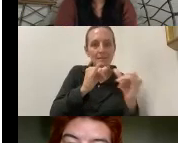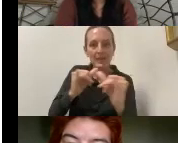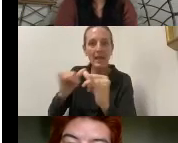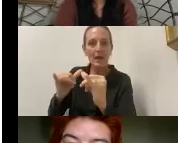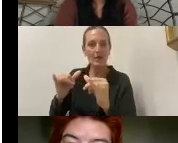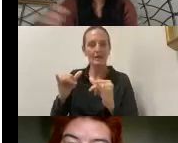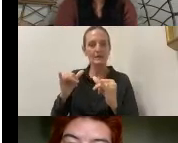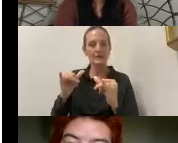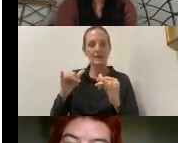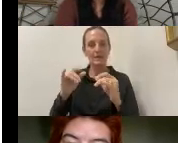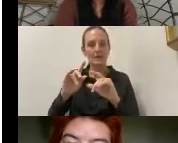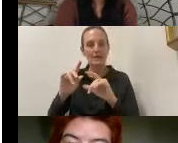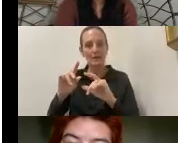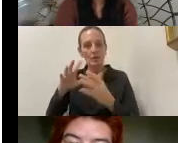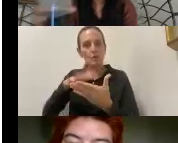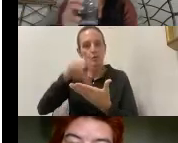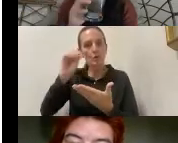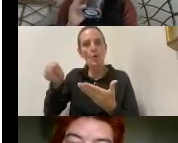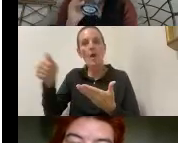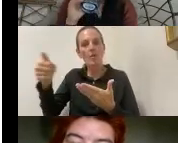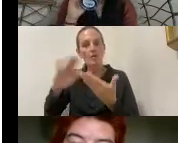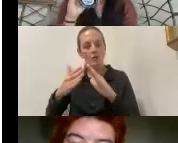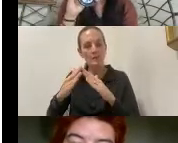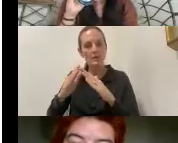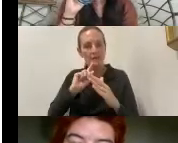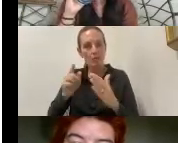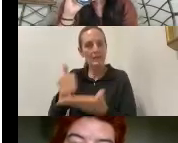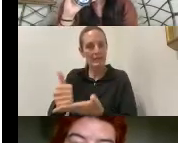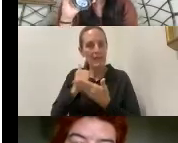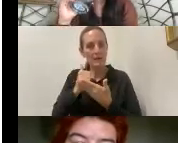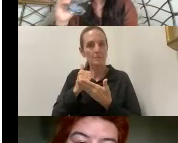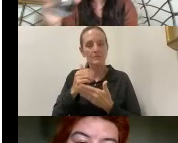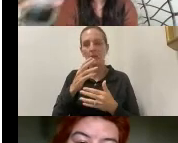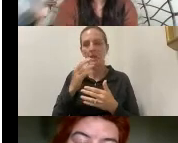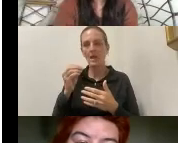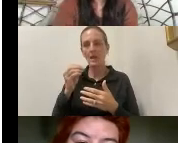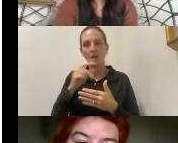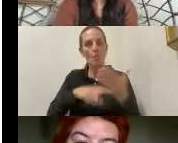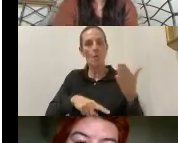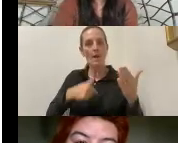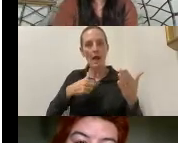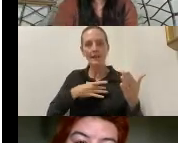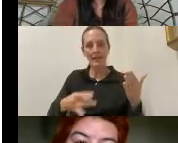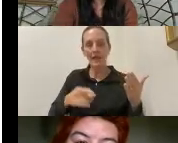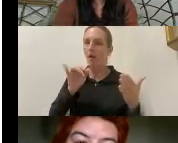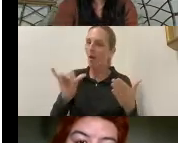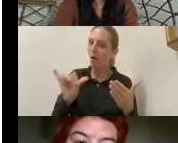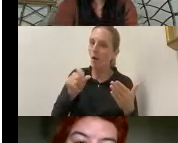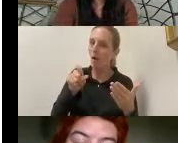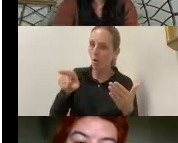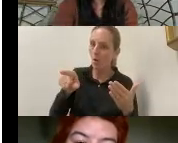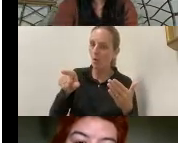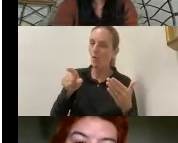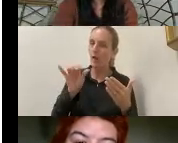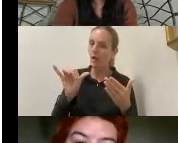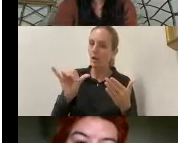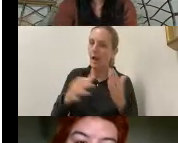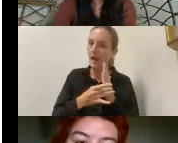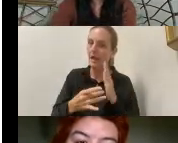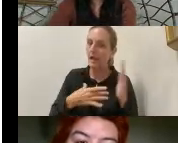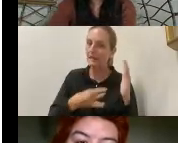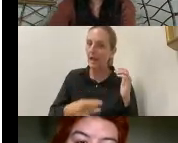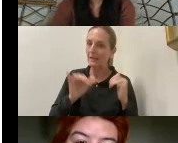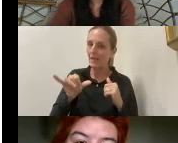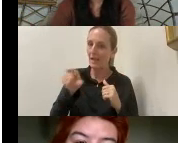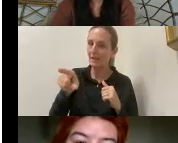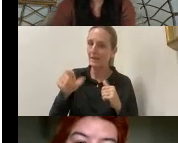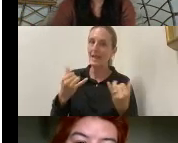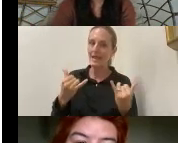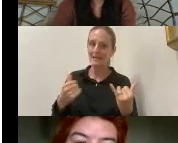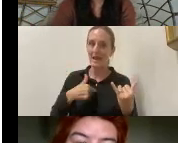As well as what I like and what I now know I need to question.